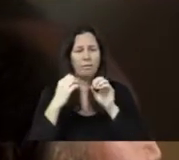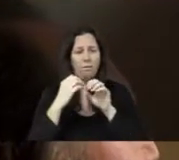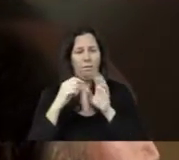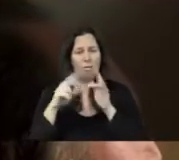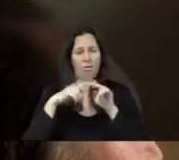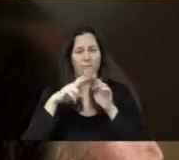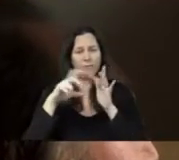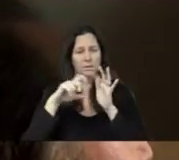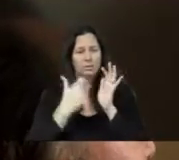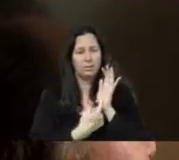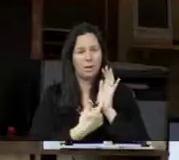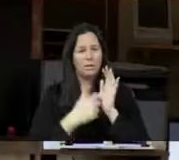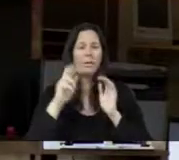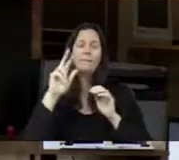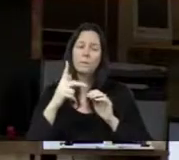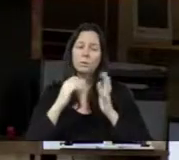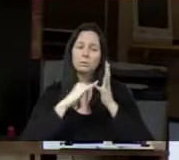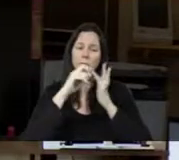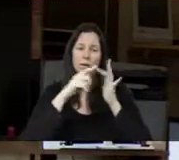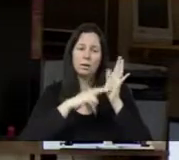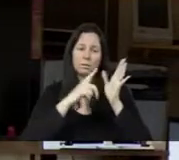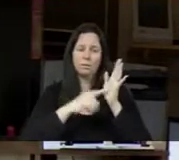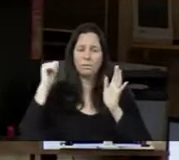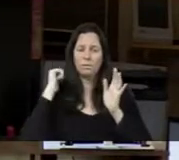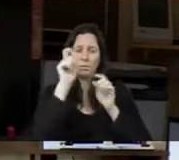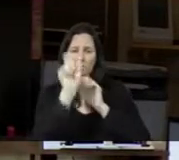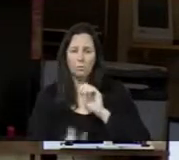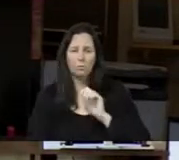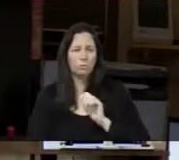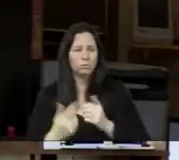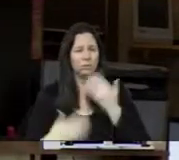but Greg's still waiting for an accessible taxi to take him there.